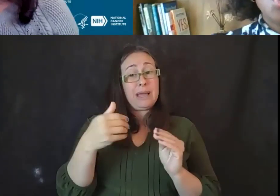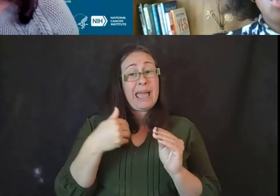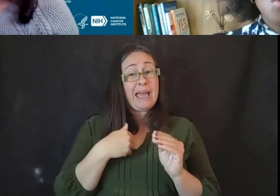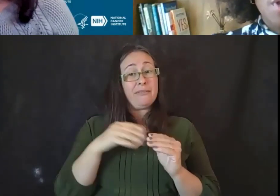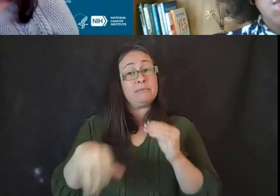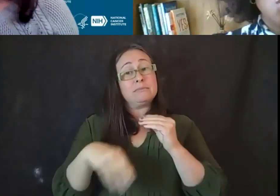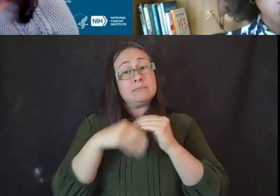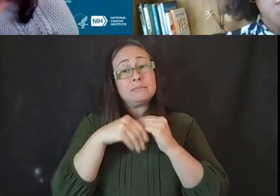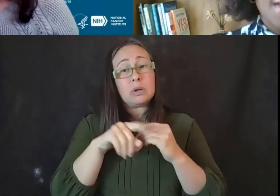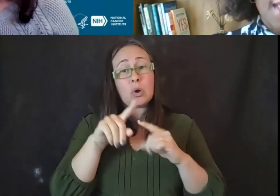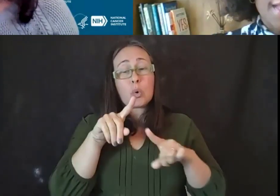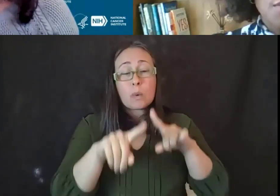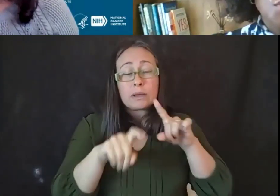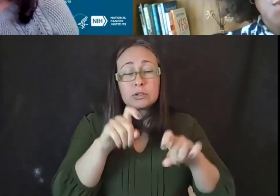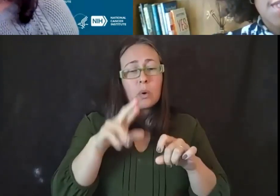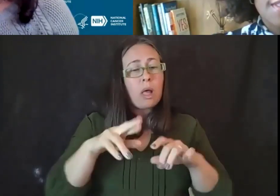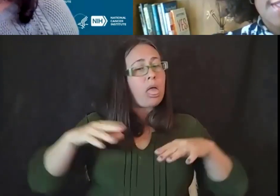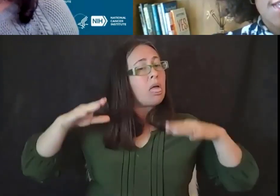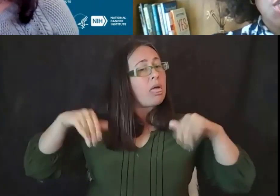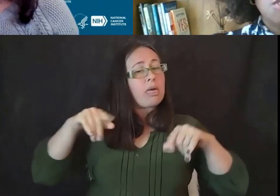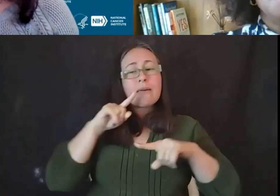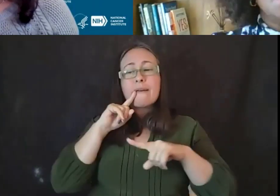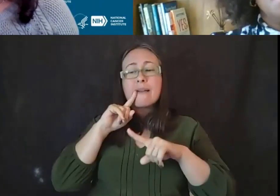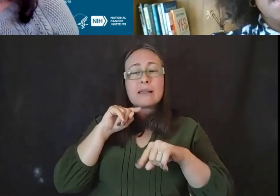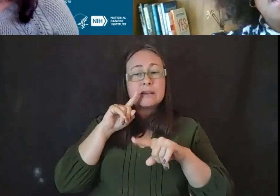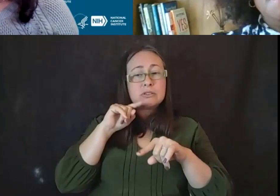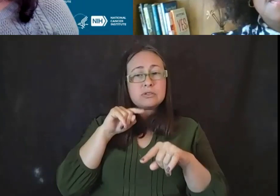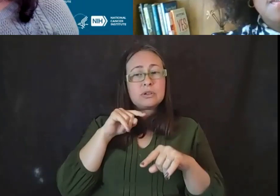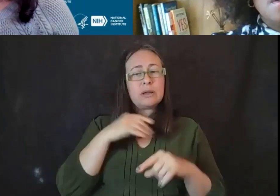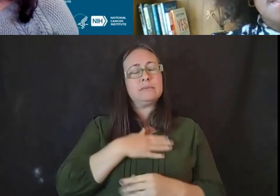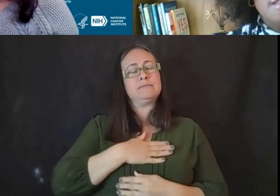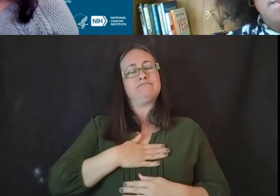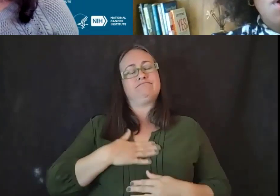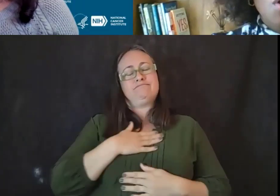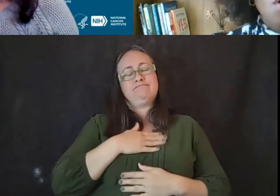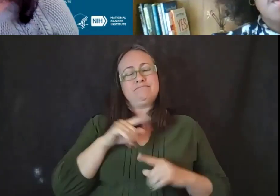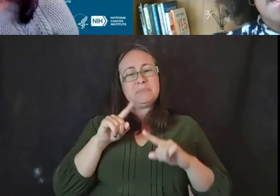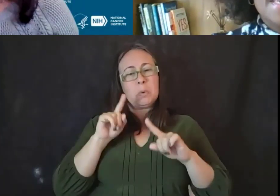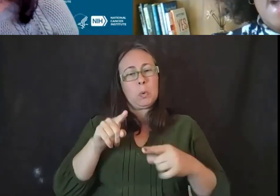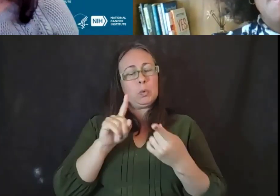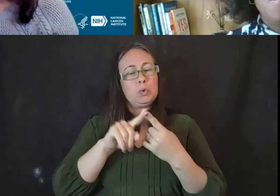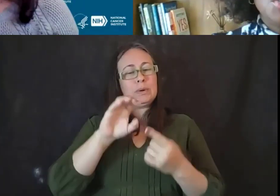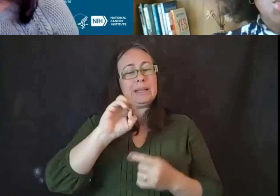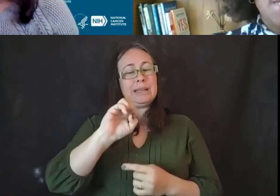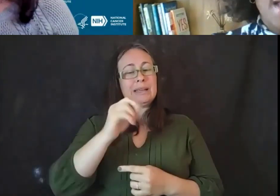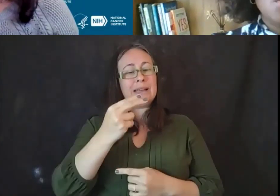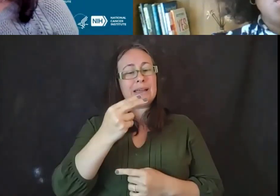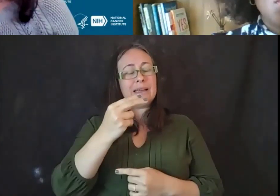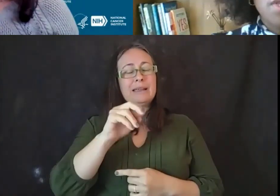Maybe you could look into another private foundation or something like that where you could get